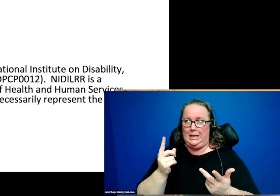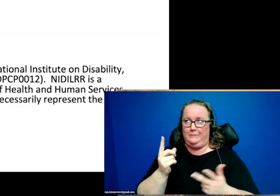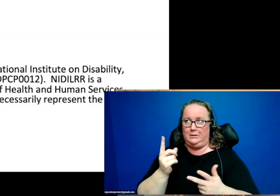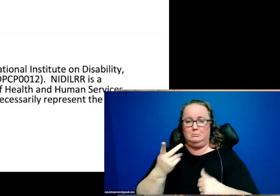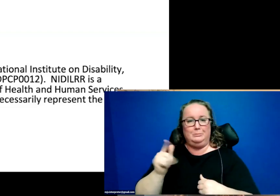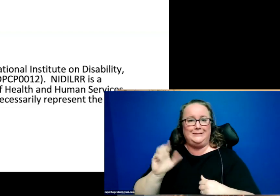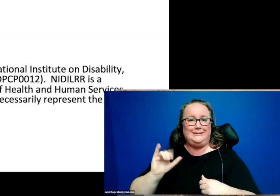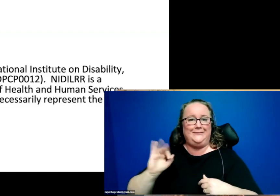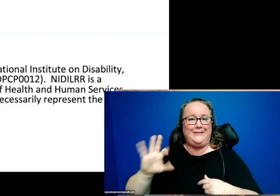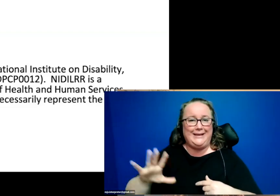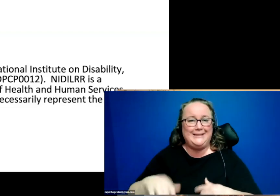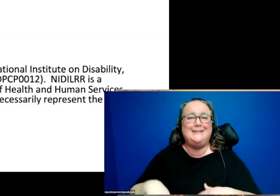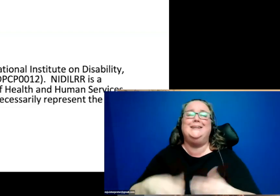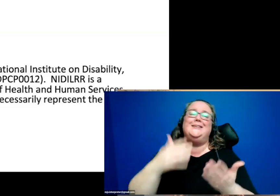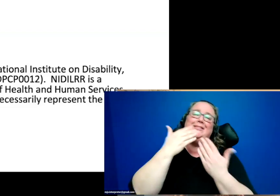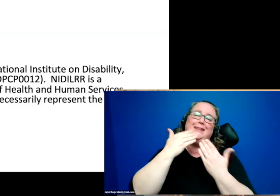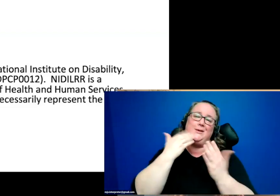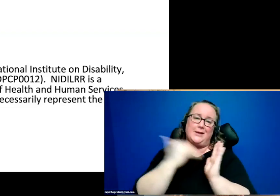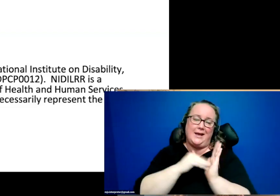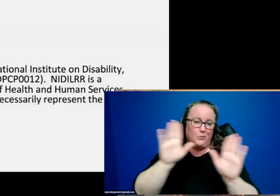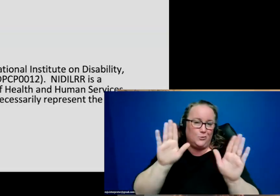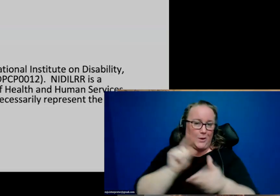Thank you very much and have a great week.